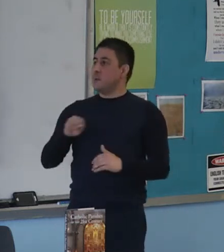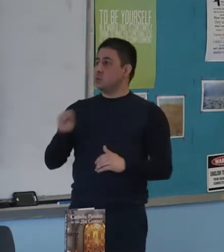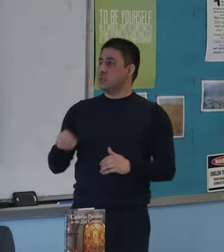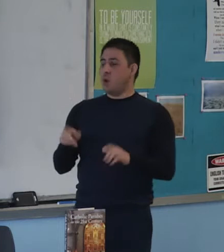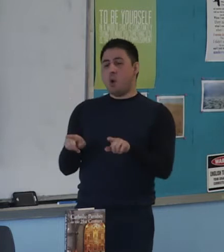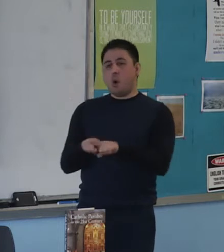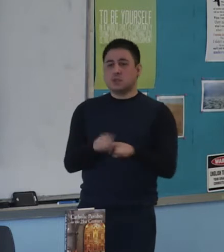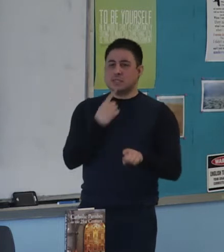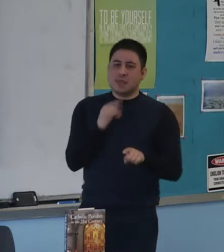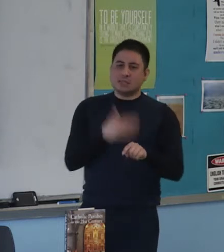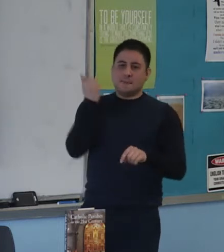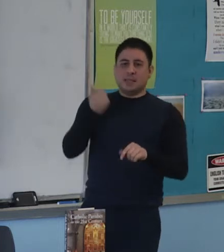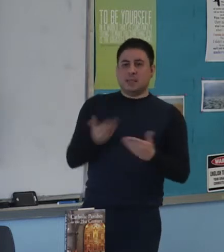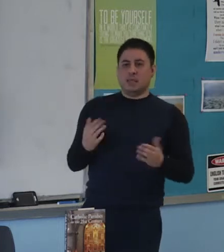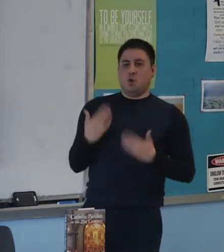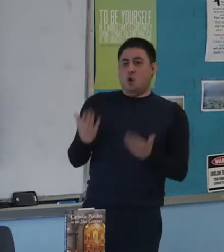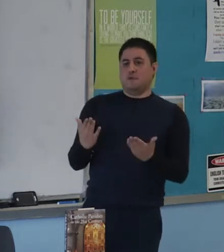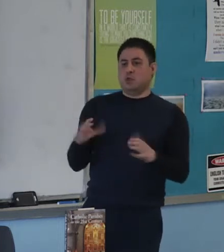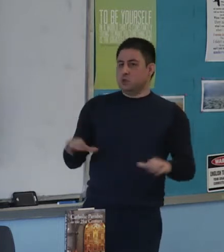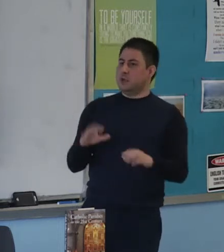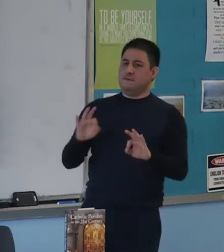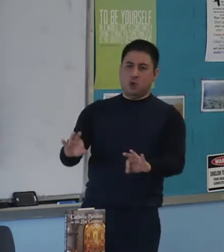that this is the best thing they're offering, they're doing this very well. The